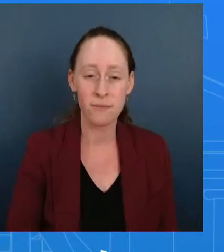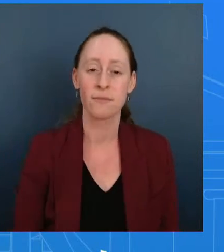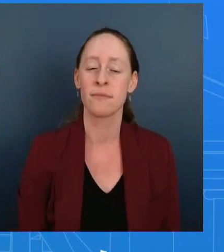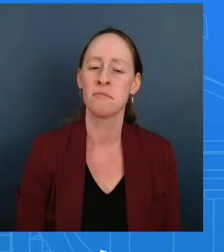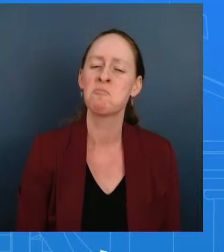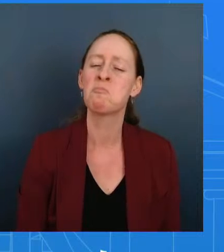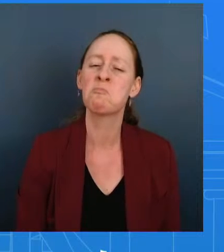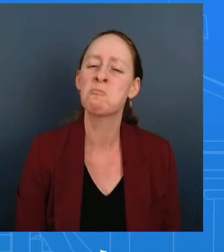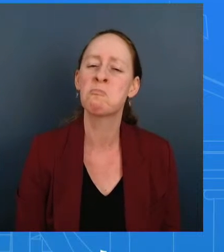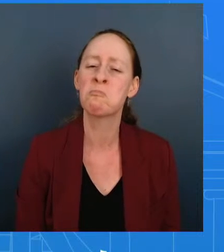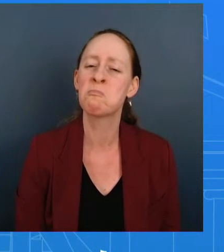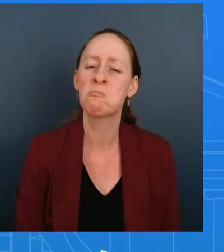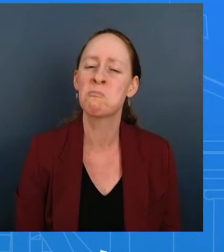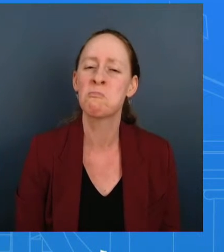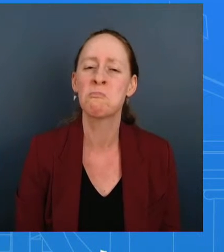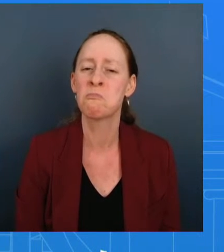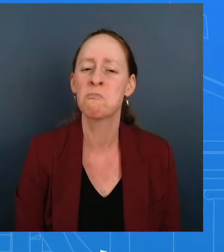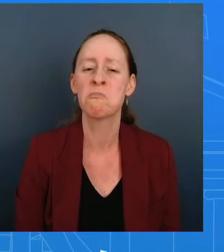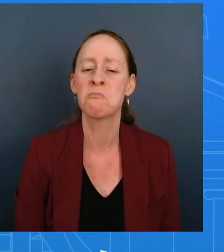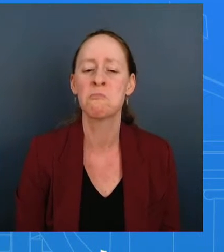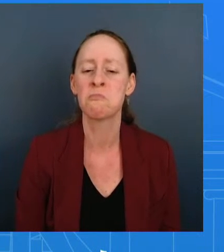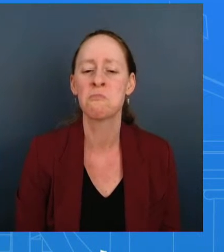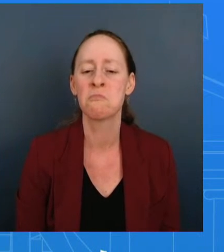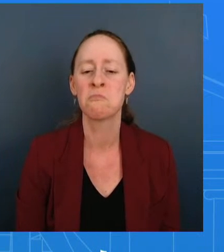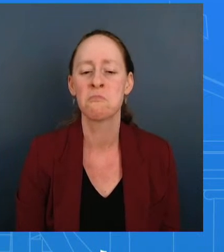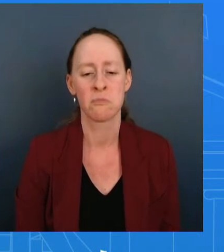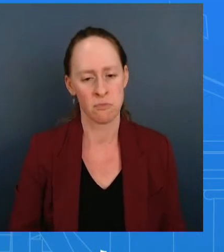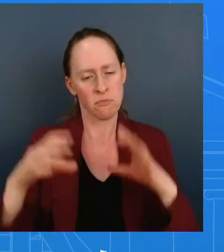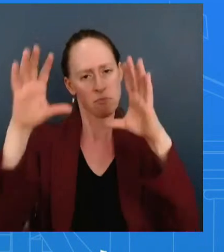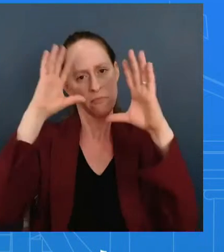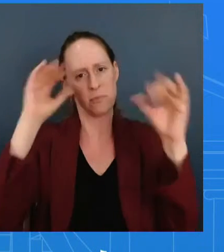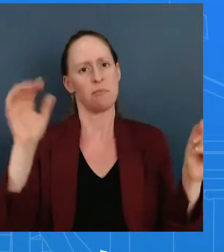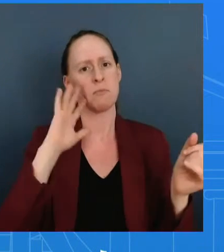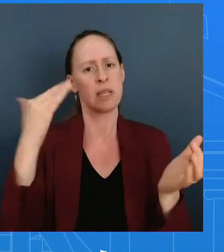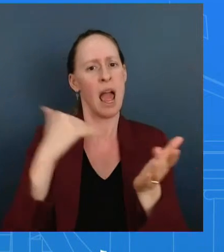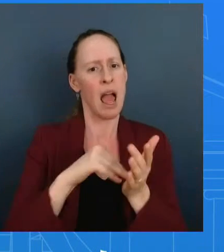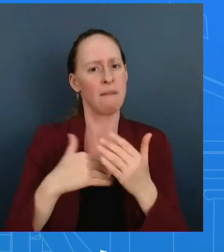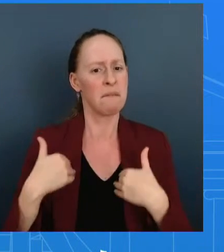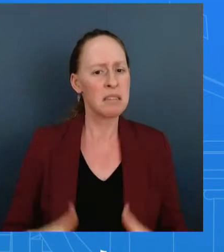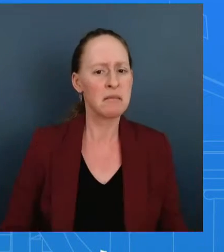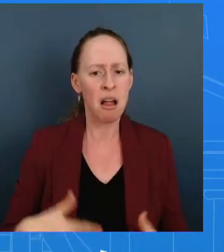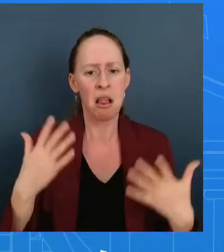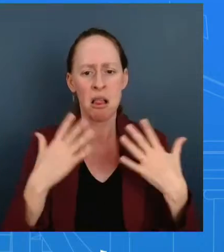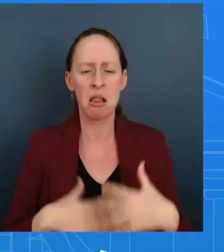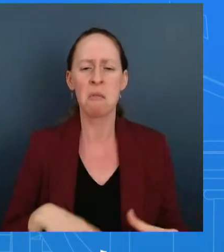and we'll wait for that physical. The Press: Karine -- The Press: Karine -- The Press: Is it -- Ms. Jean-Pierre: Go ahead. The Press: So, the president has said